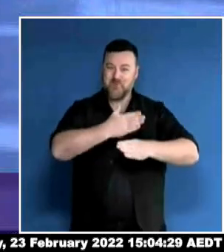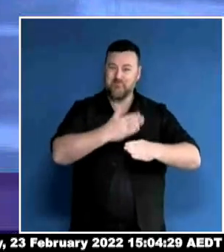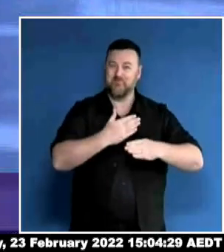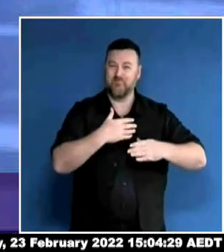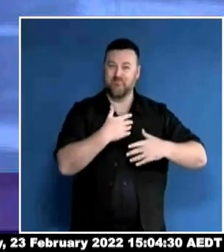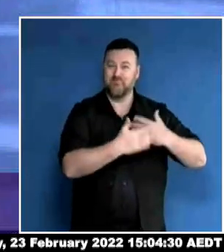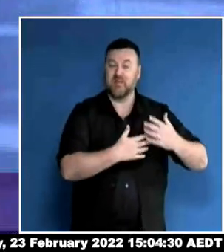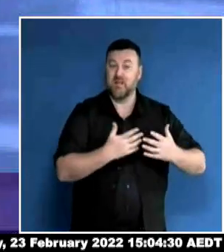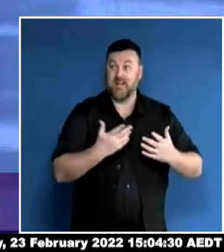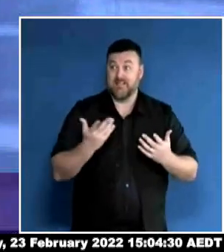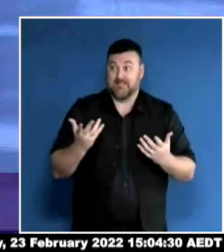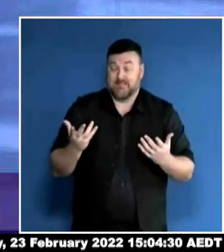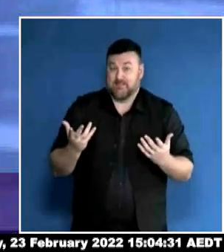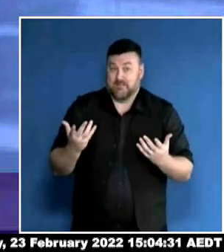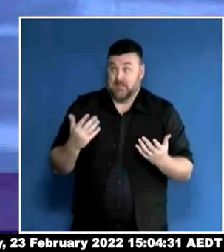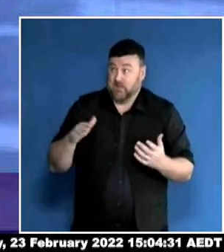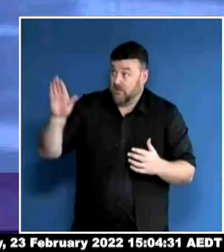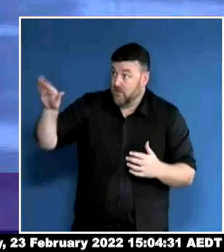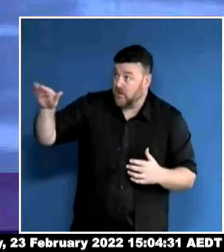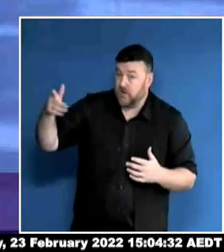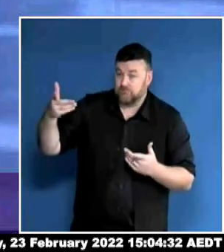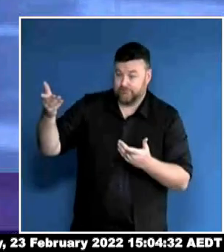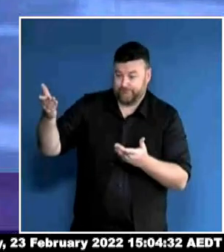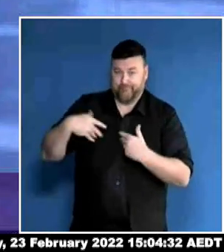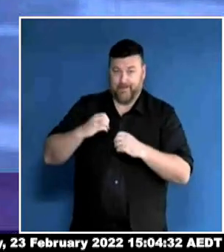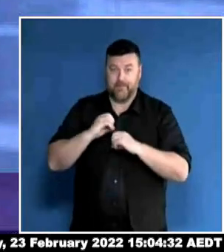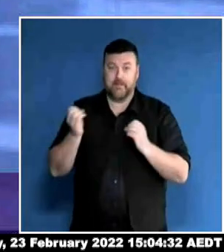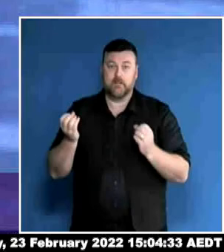offered. It was just all - all talk but no action.